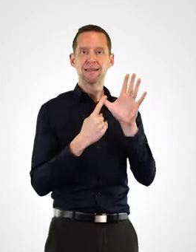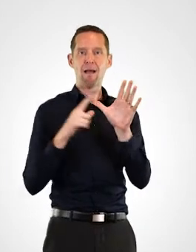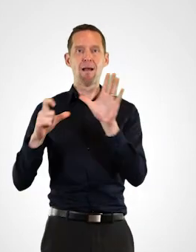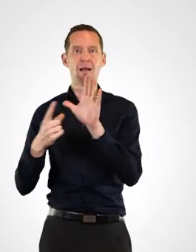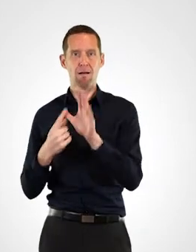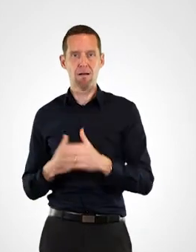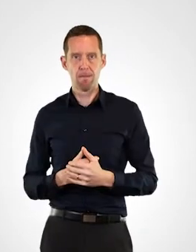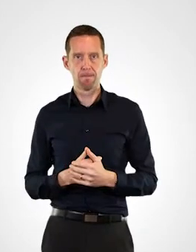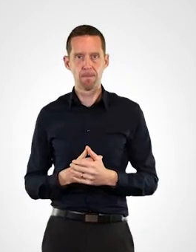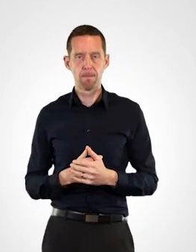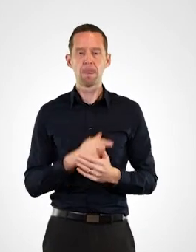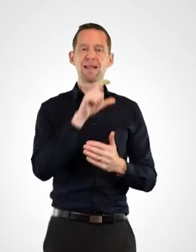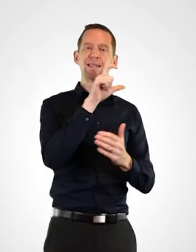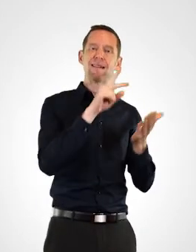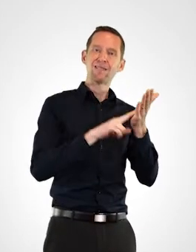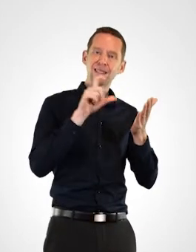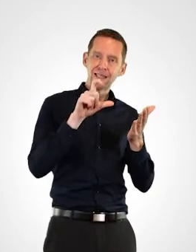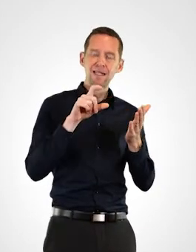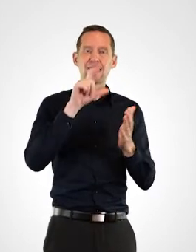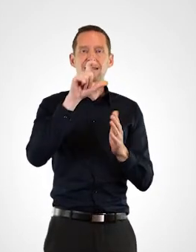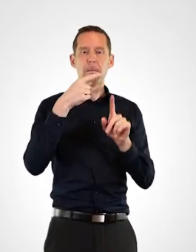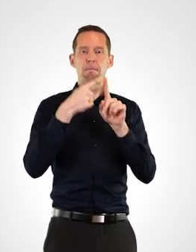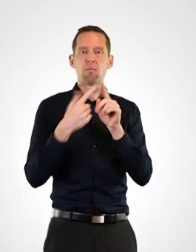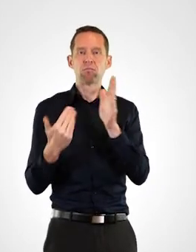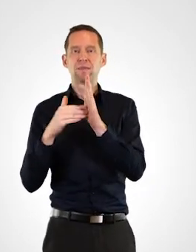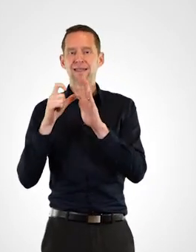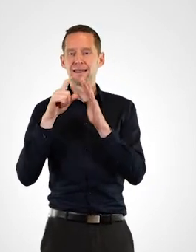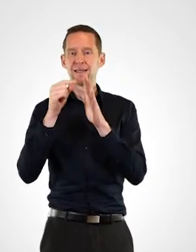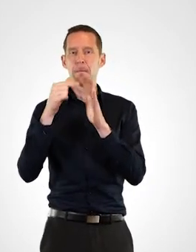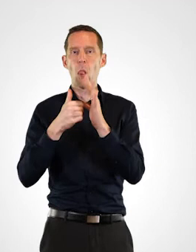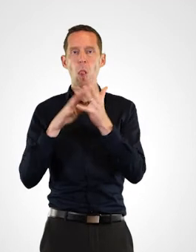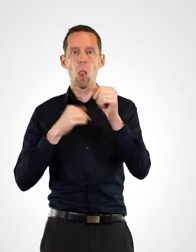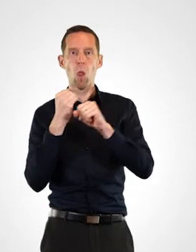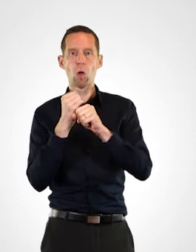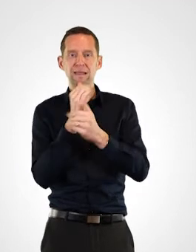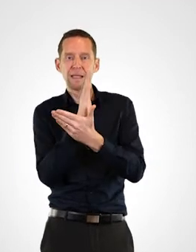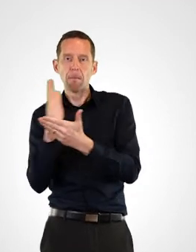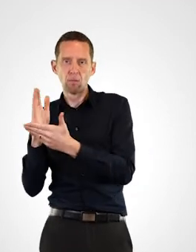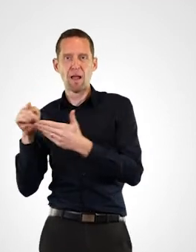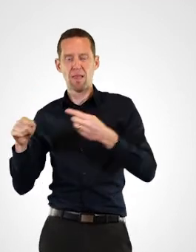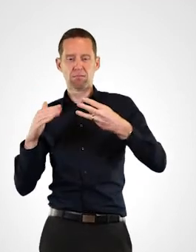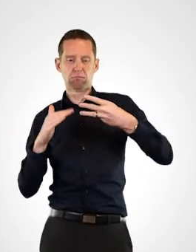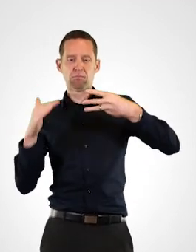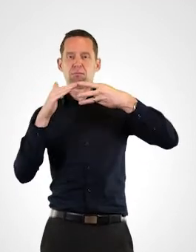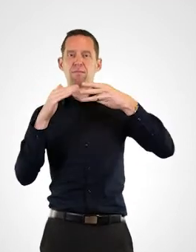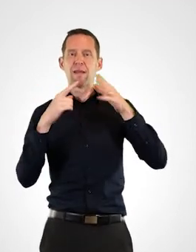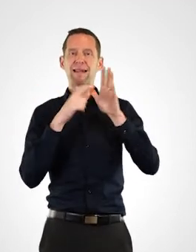And finally we have a CVC and a C plus diphthong syllable for the advanced-form levels.